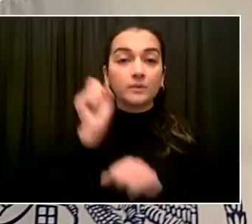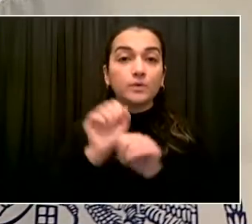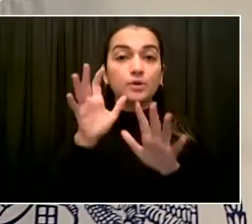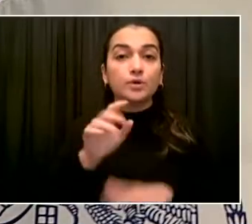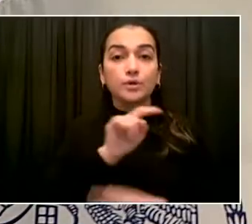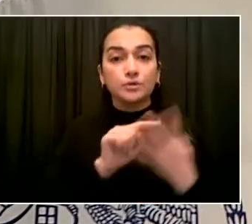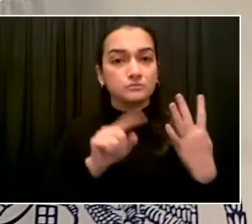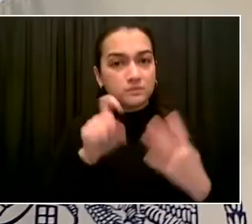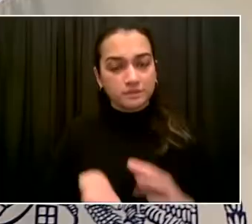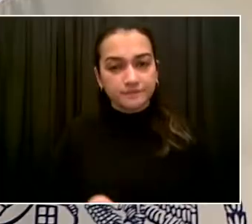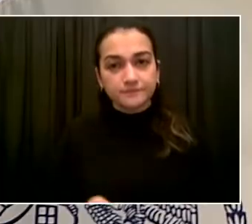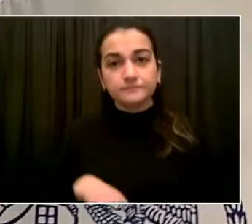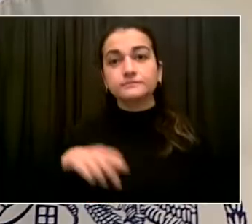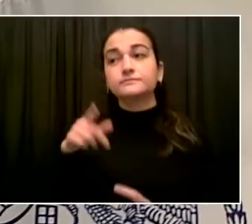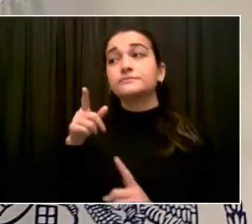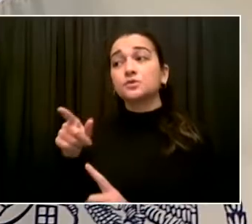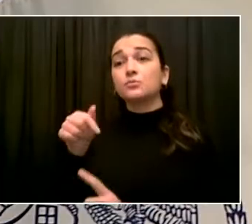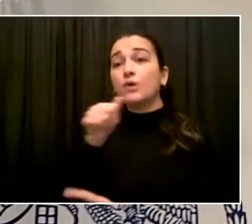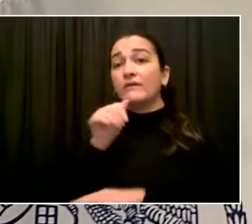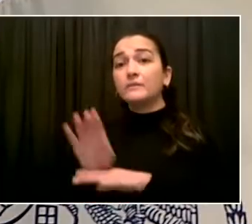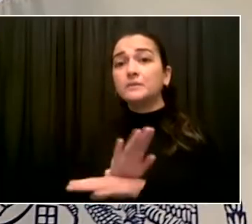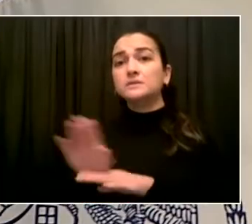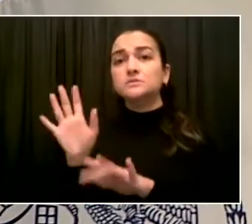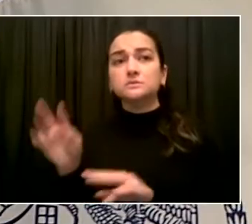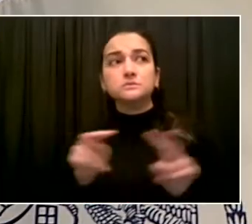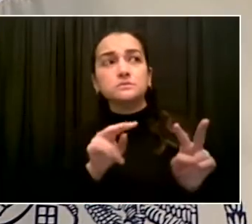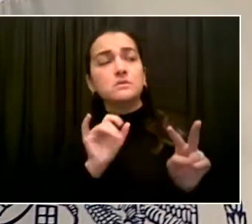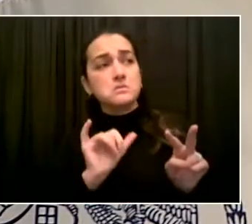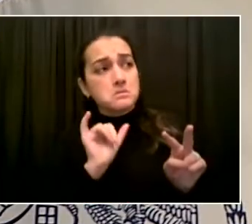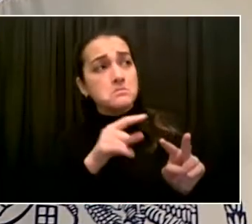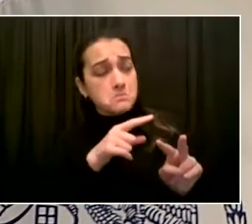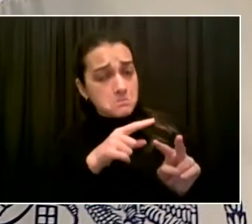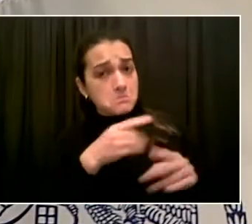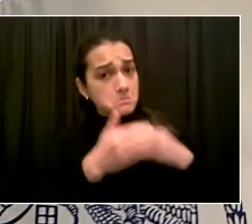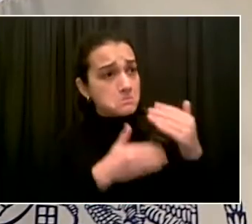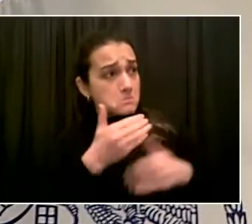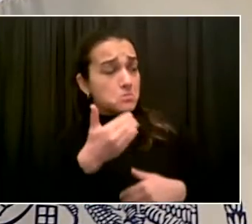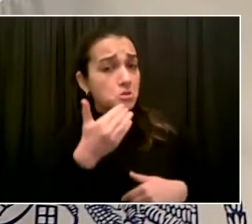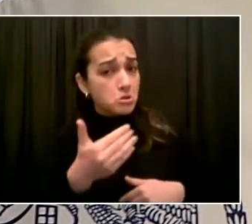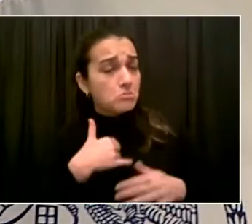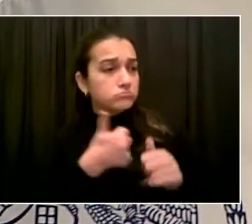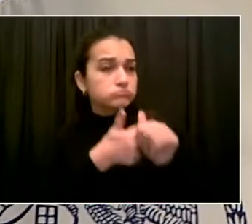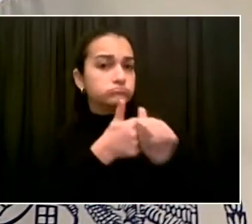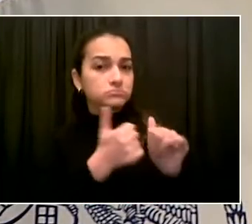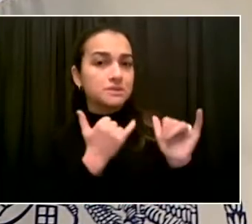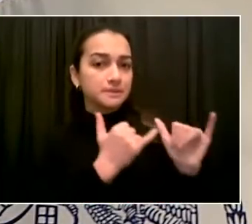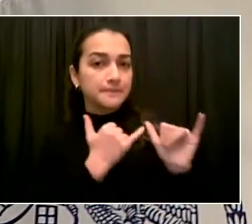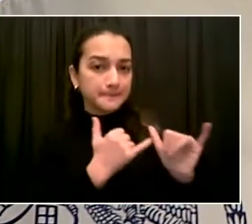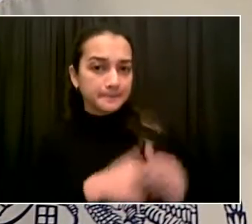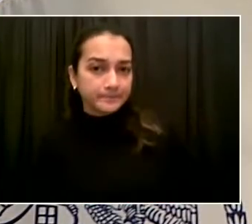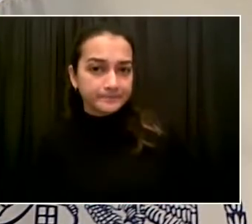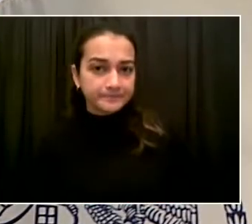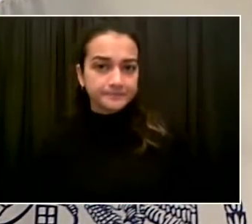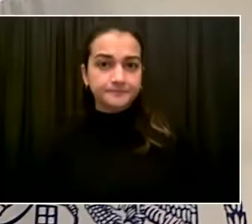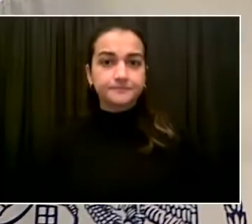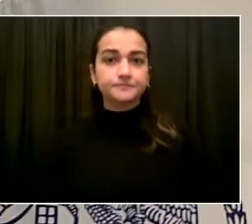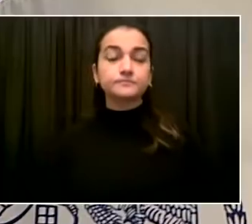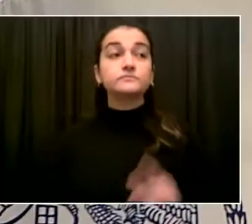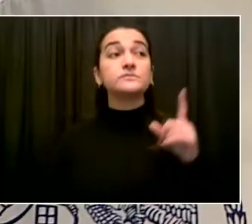ENTERTAINMENT, SHOWING THE LARGER PRIVATE SECTOR, THOSE PARTS OF OUR ECONOMY COULD REALLY WORK FOR EVERYONE.